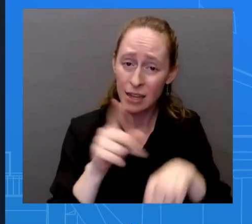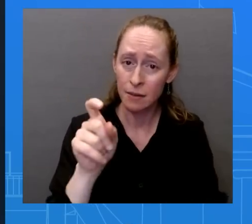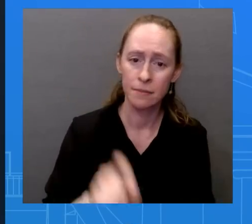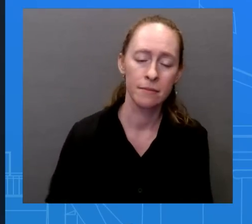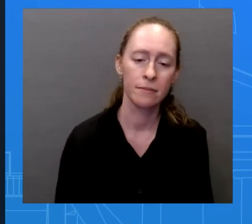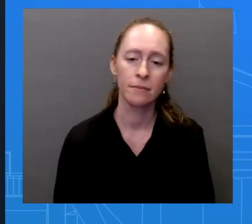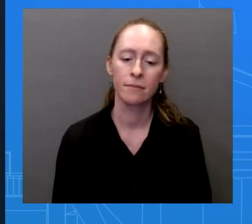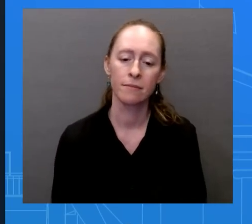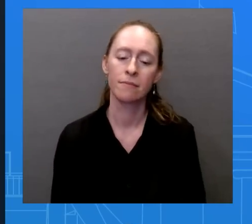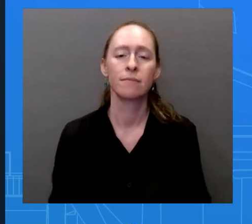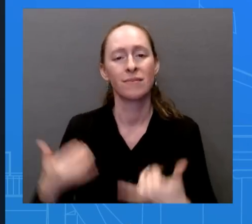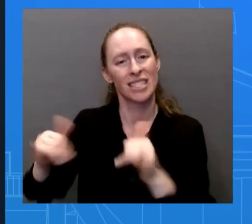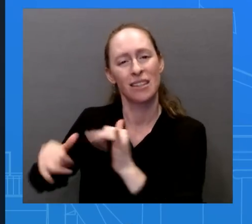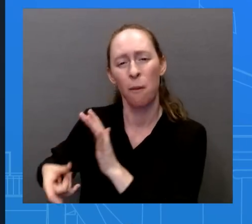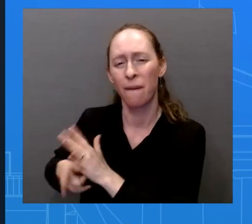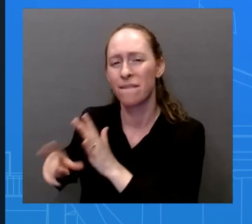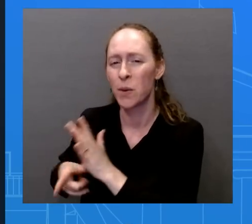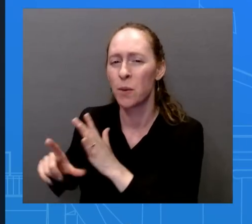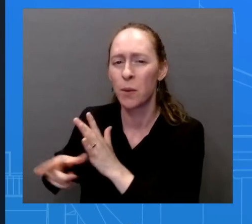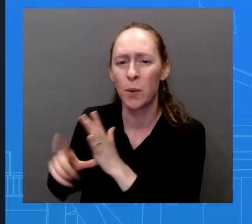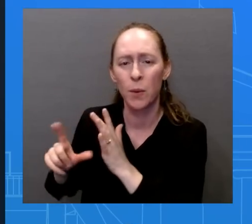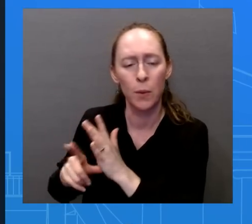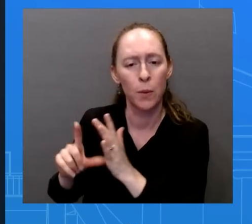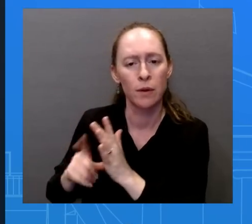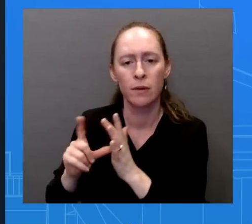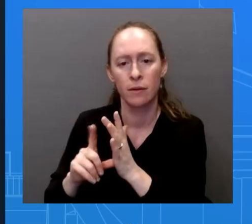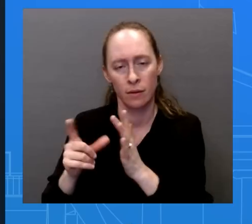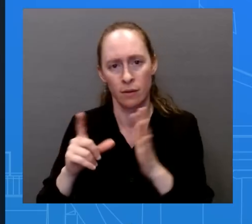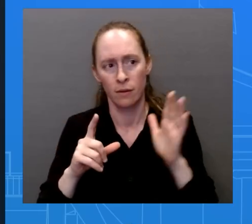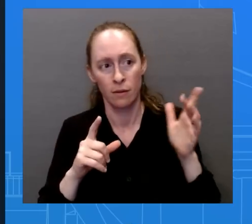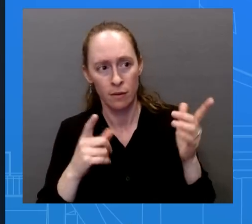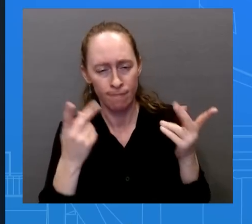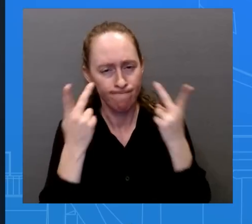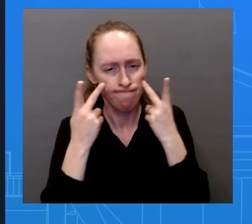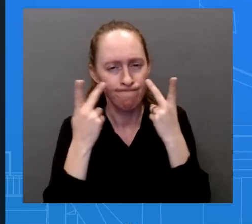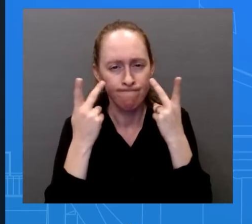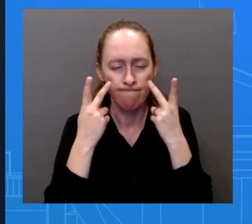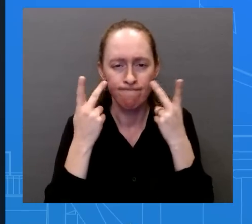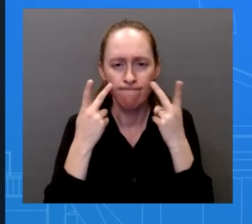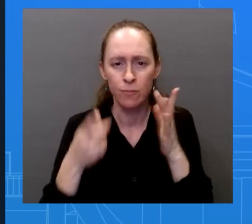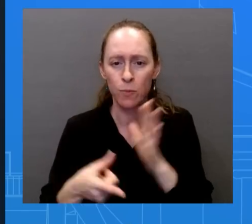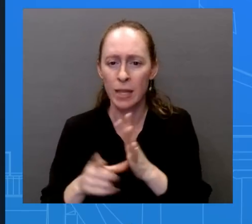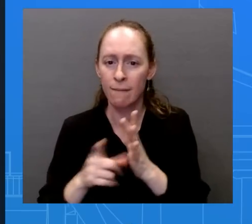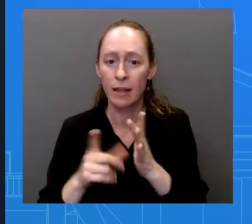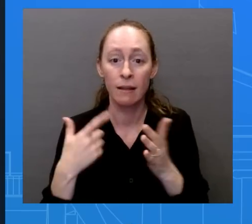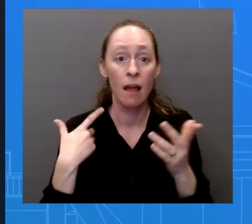Don't have more to add. But it is something that we have received and we're going to -- we're going to review.